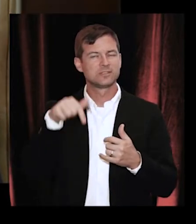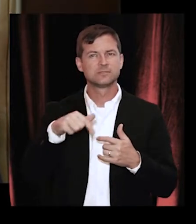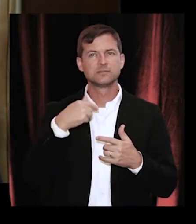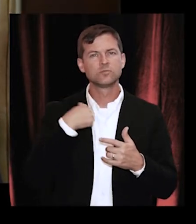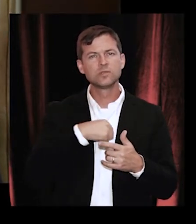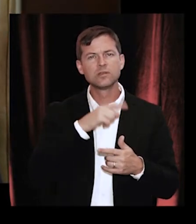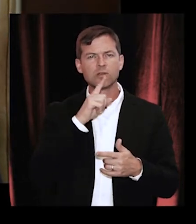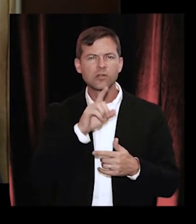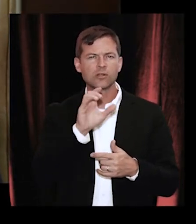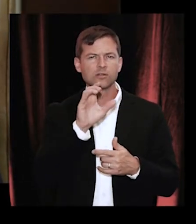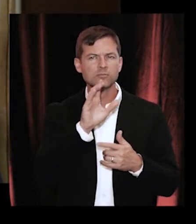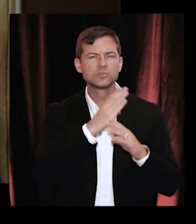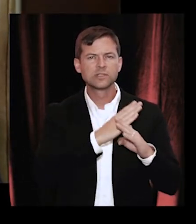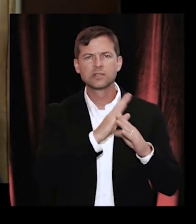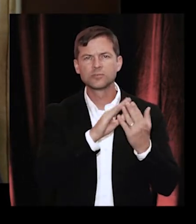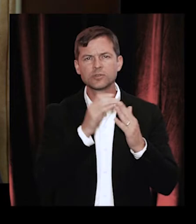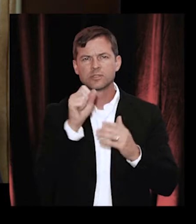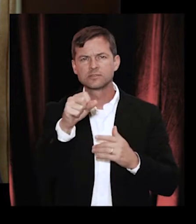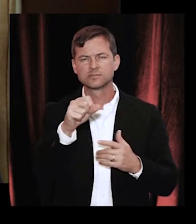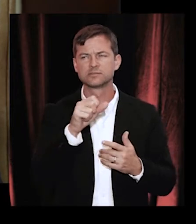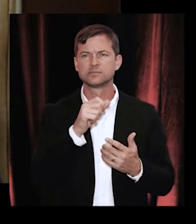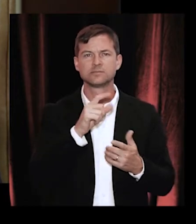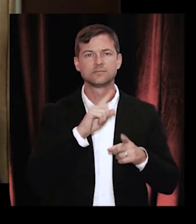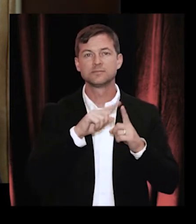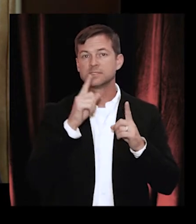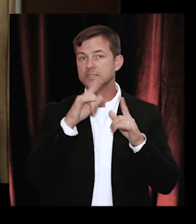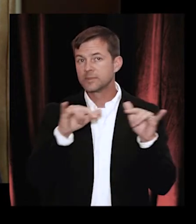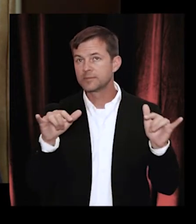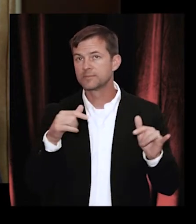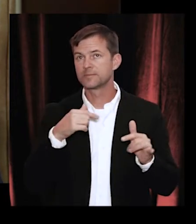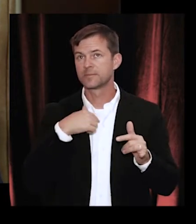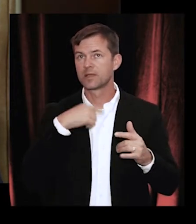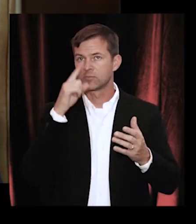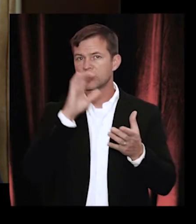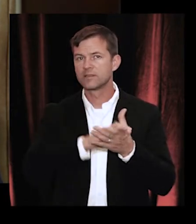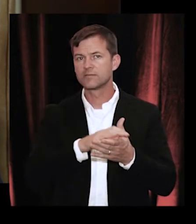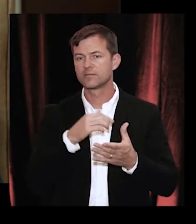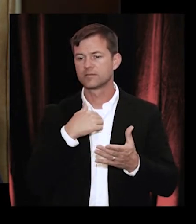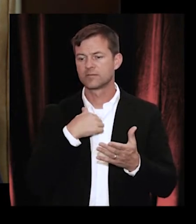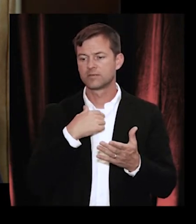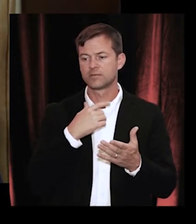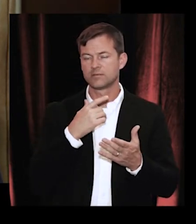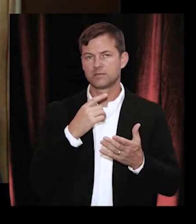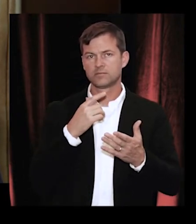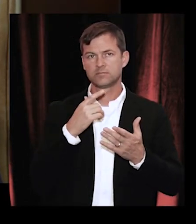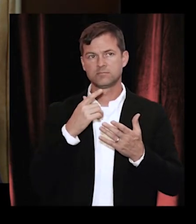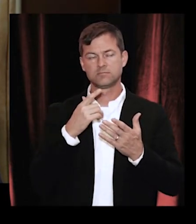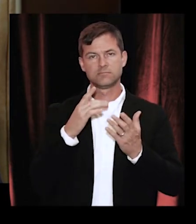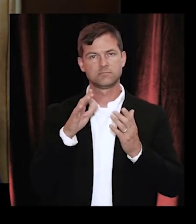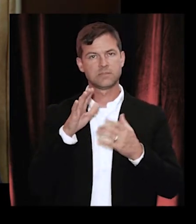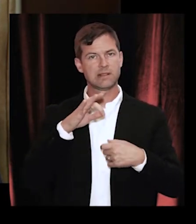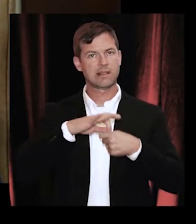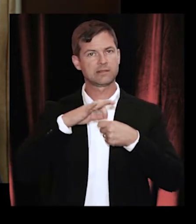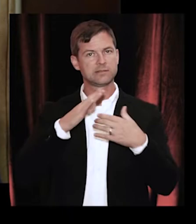the community, obviously. But at the same time, I believe that a part of being an elected official or a part of being a leader in a community